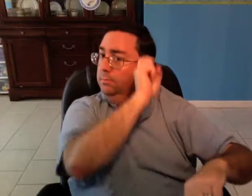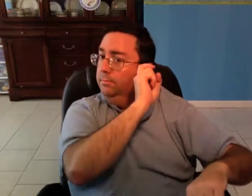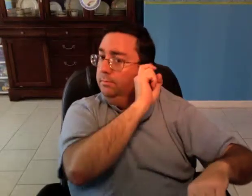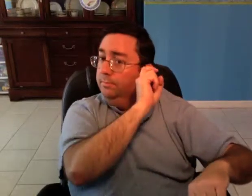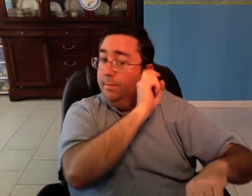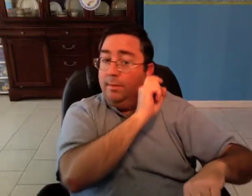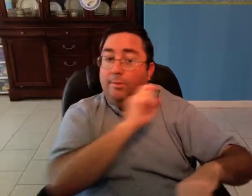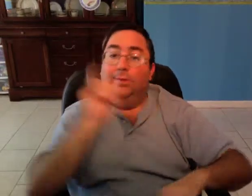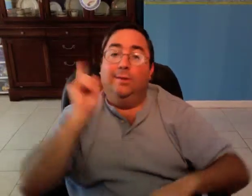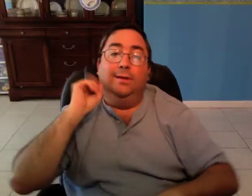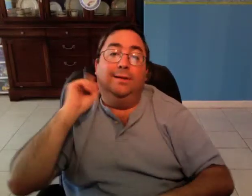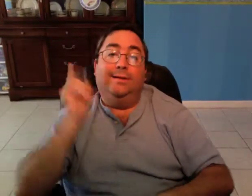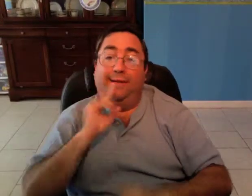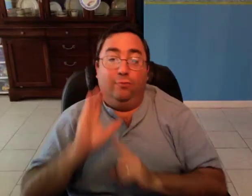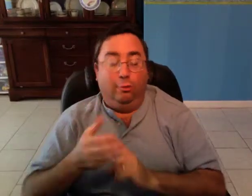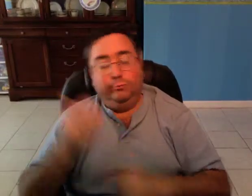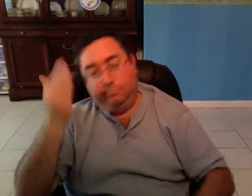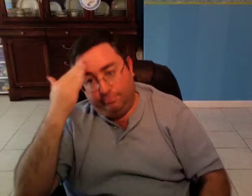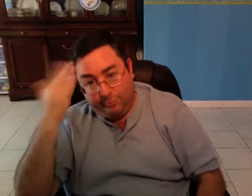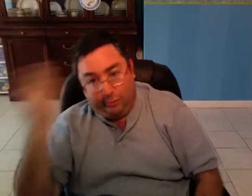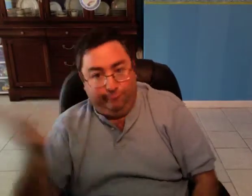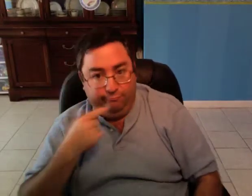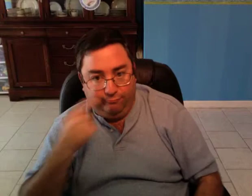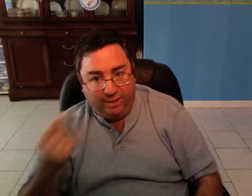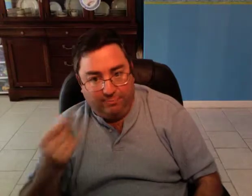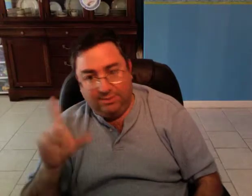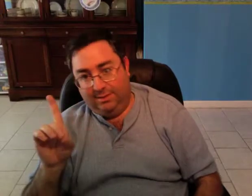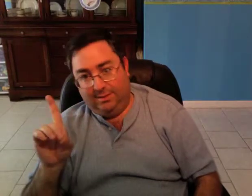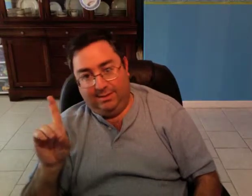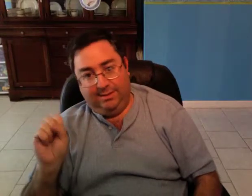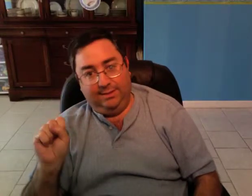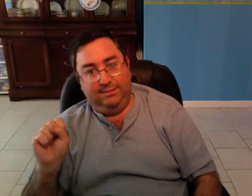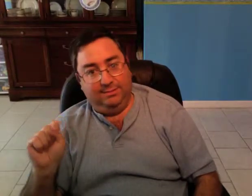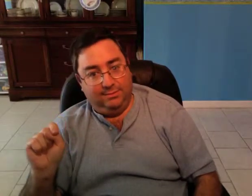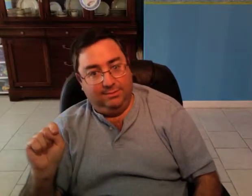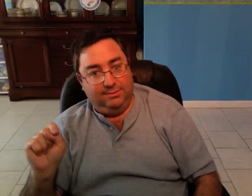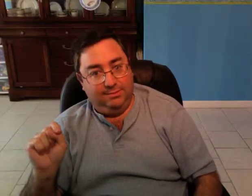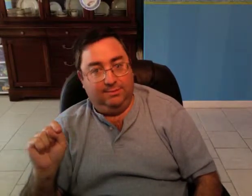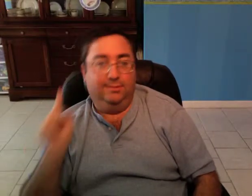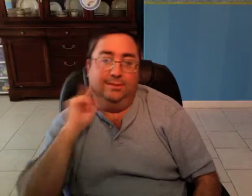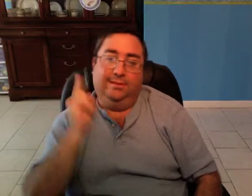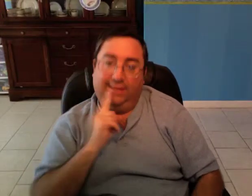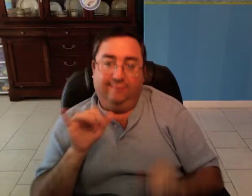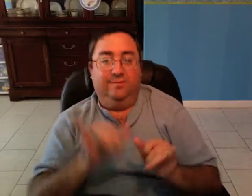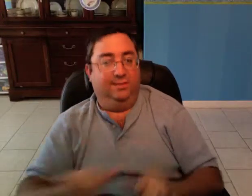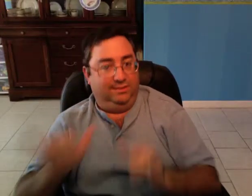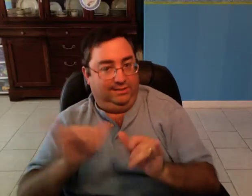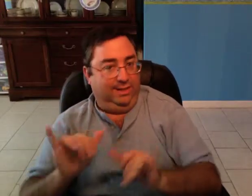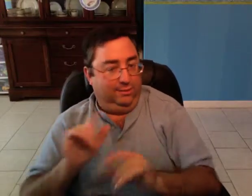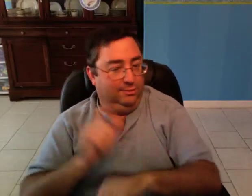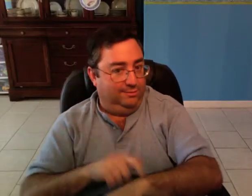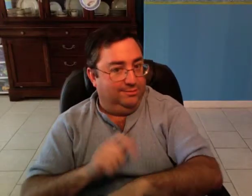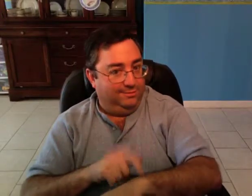Deaf culture has, of course, "DST" -- "Deaf Standard Time"